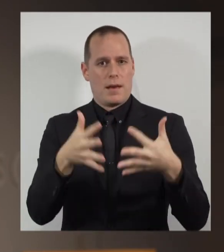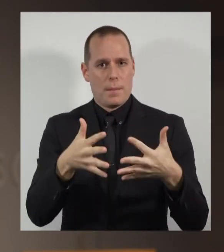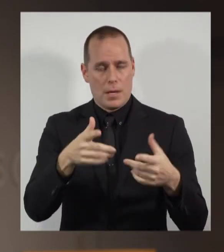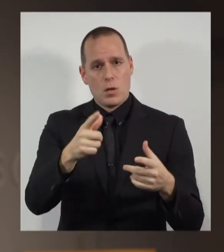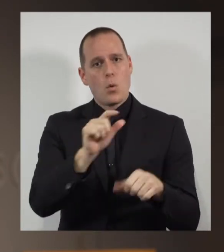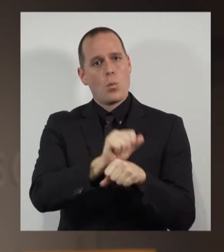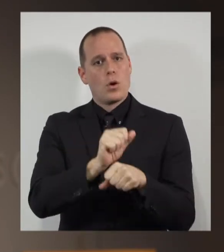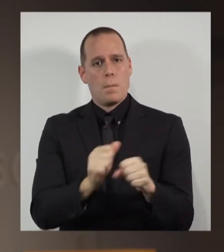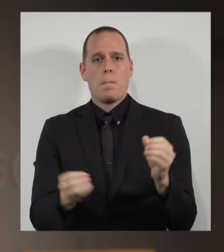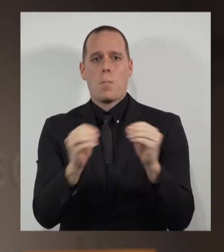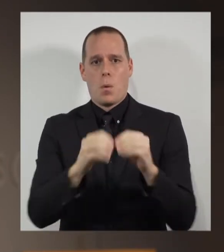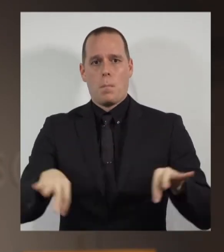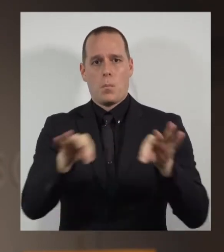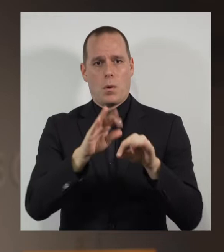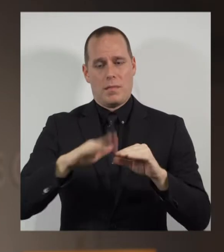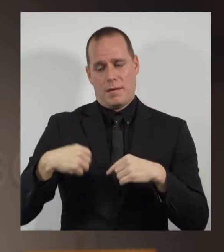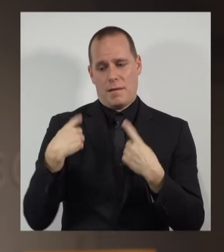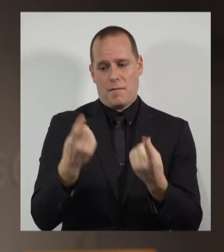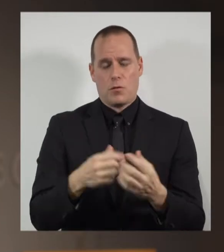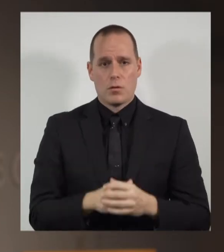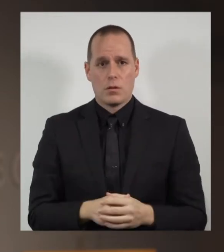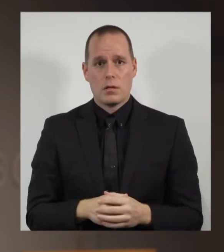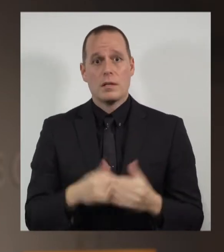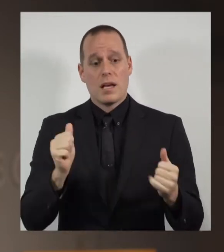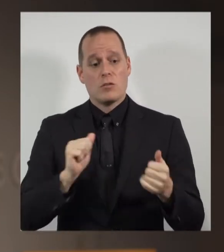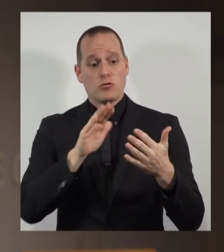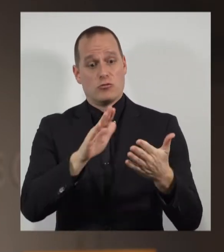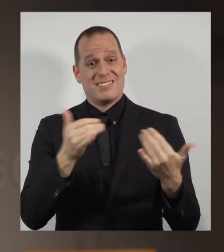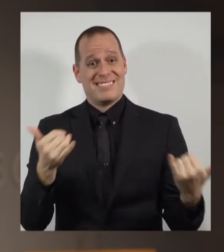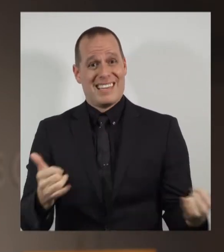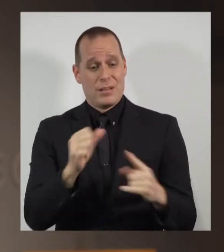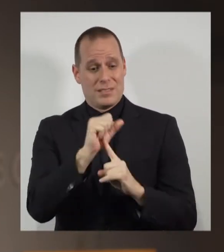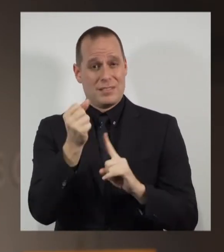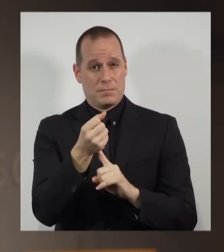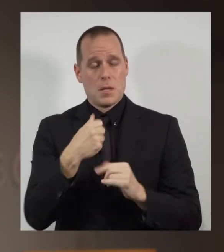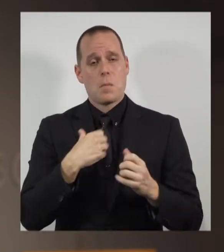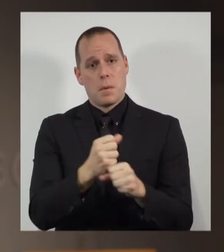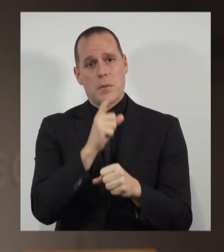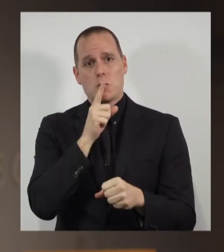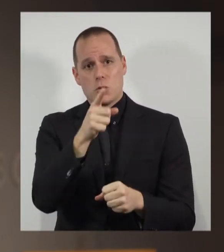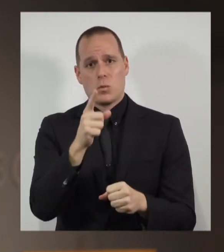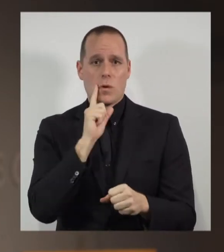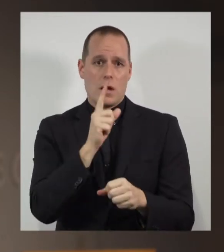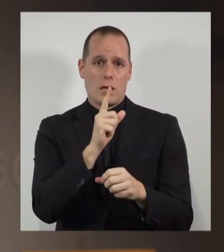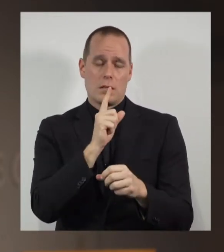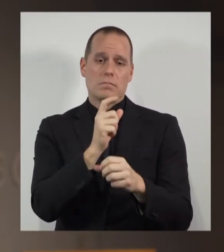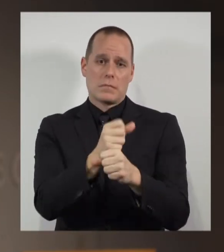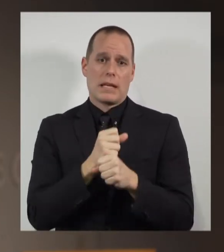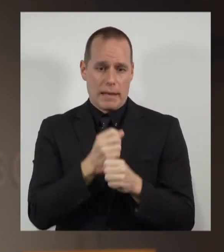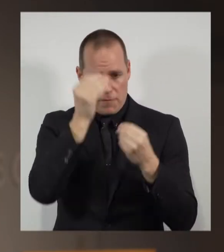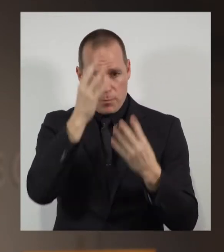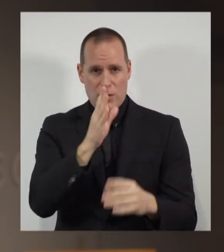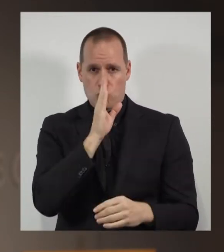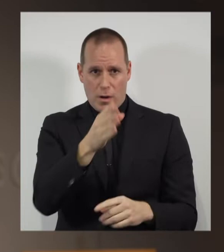your work is more important than ever. In the midst of these circumstances, I want to be sure you are getting information directly